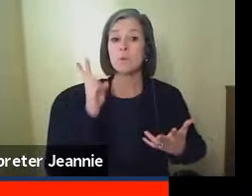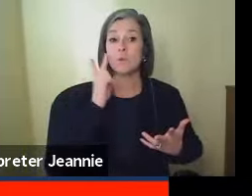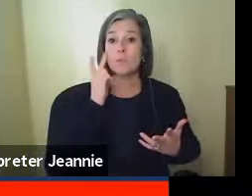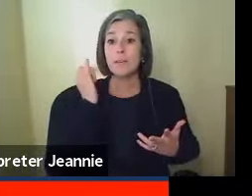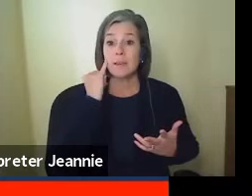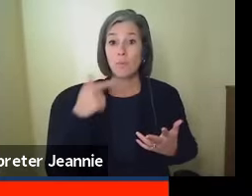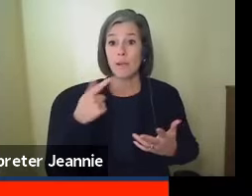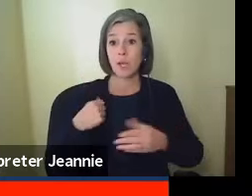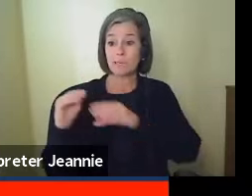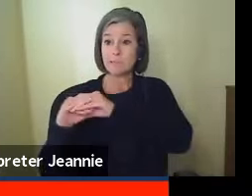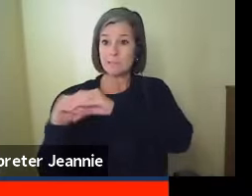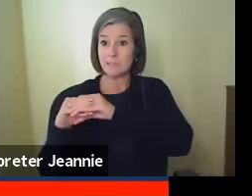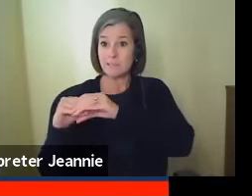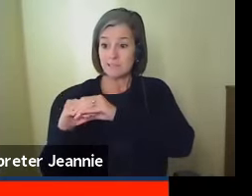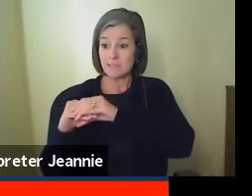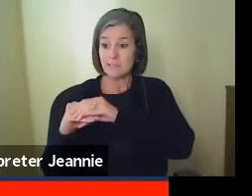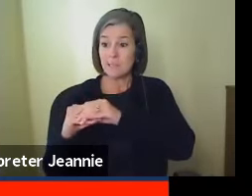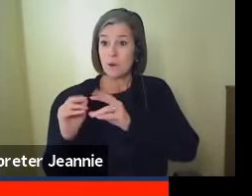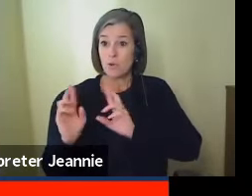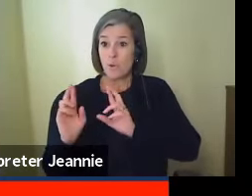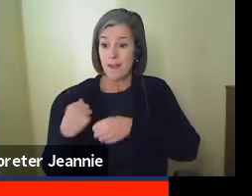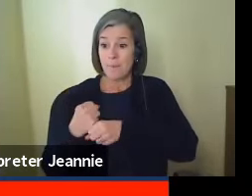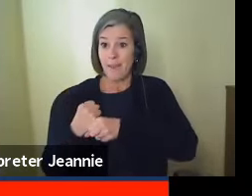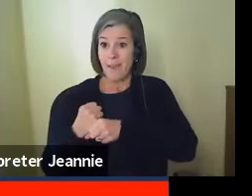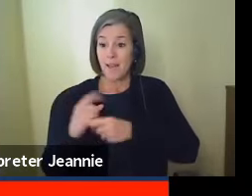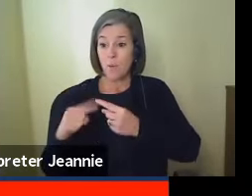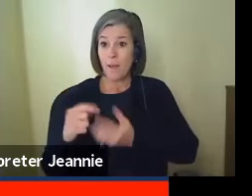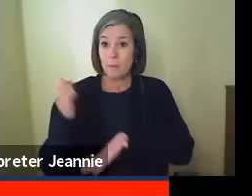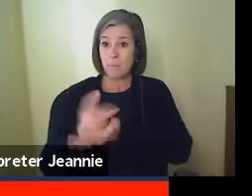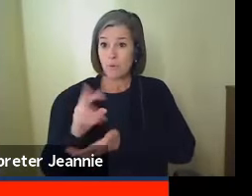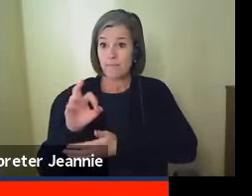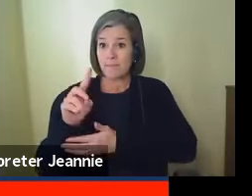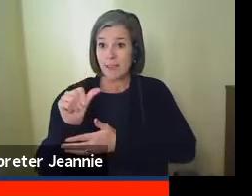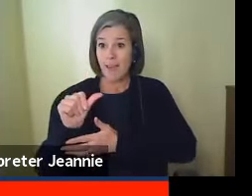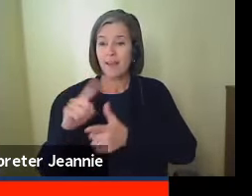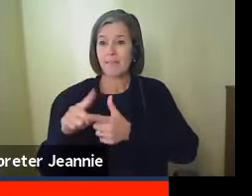soon as it's approved by FDA we can have it out. And so that's what's happened was Pfizer